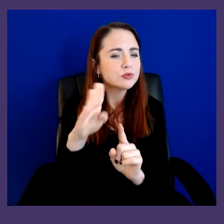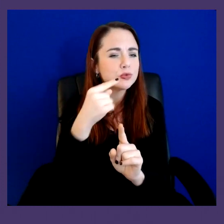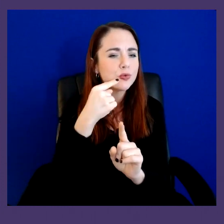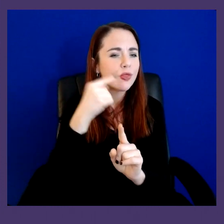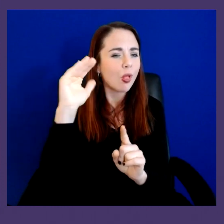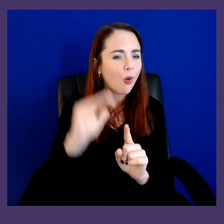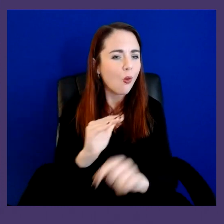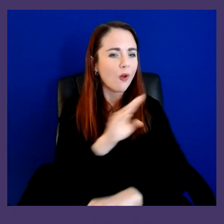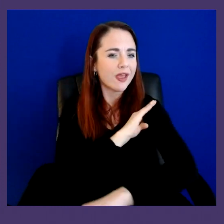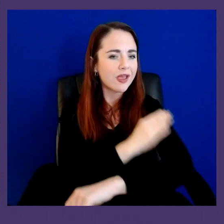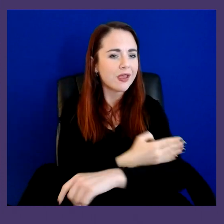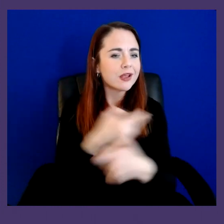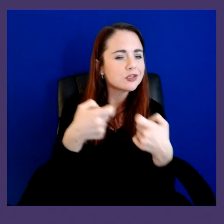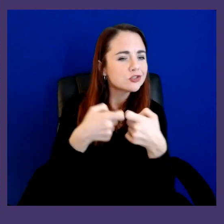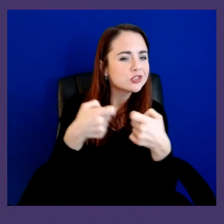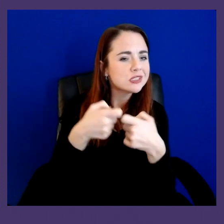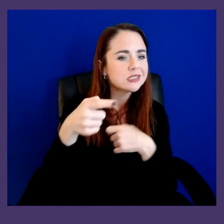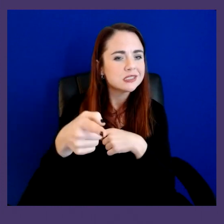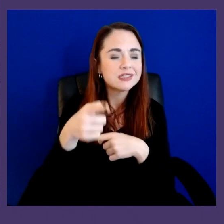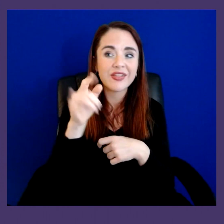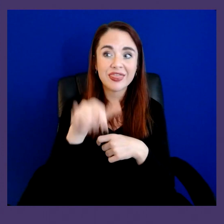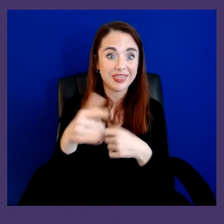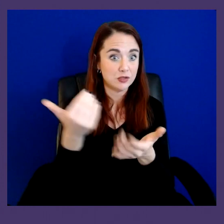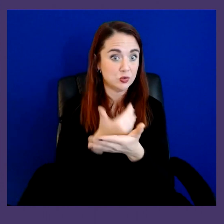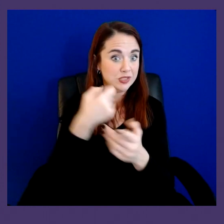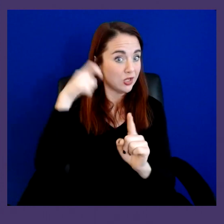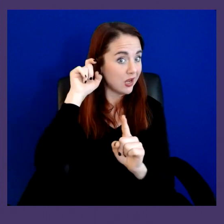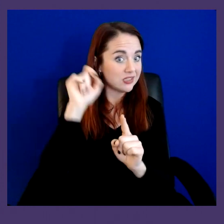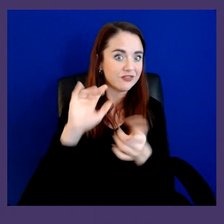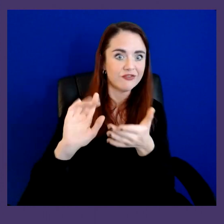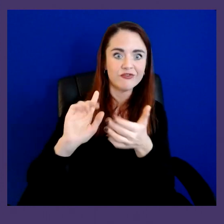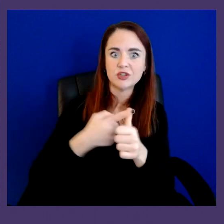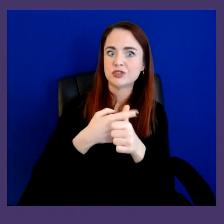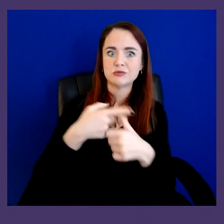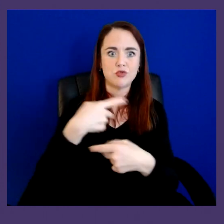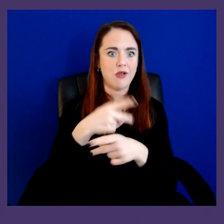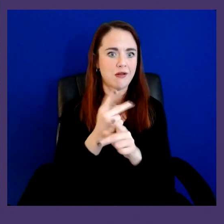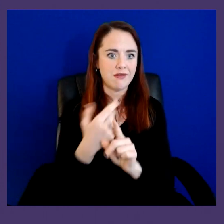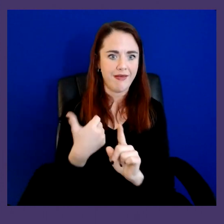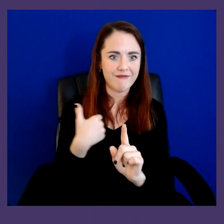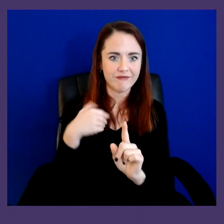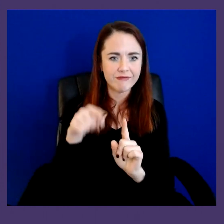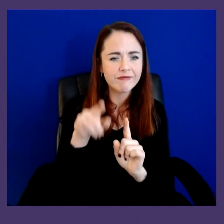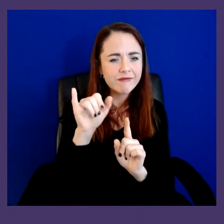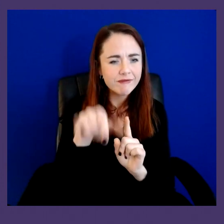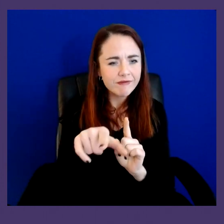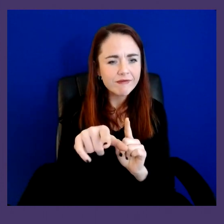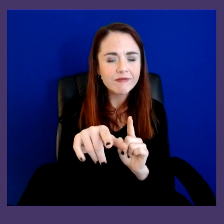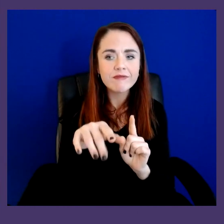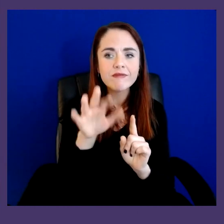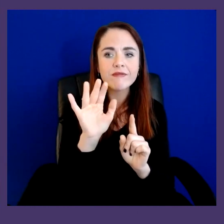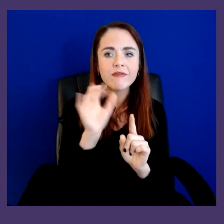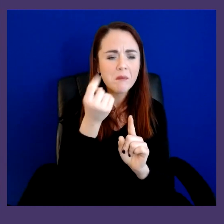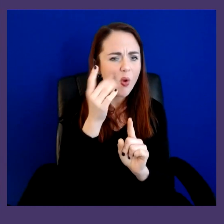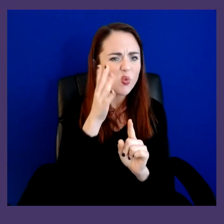ReSound Nexia is the first product with this in there, but I think we'll see that with everyone. Once you have that in